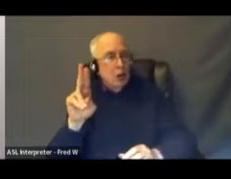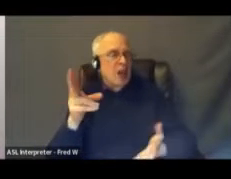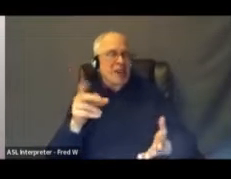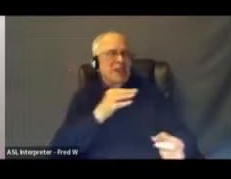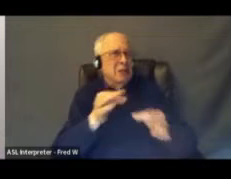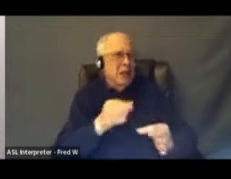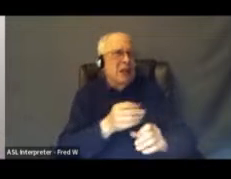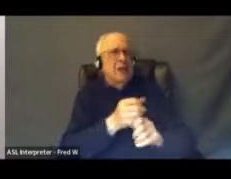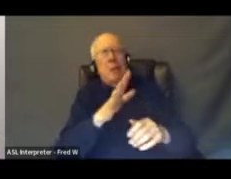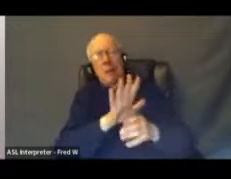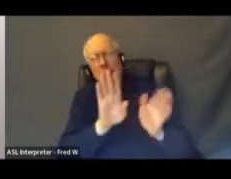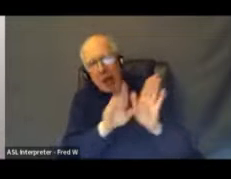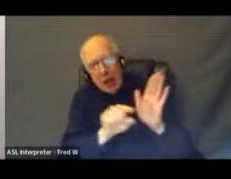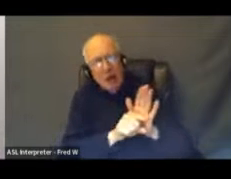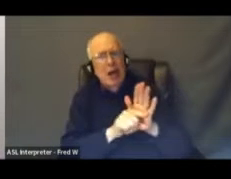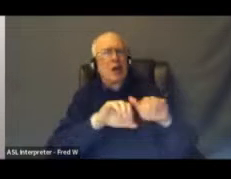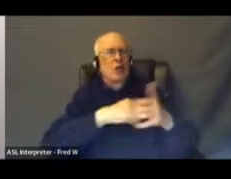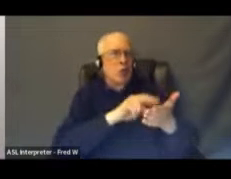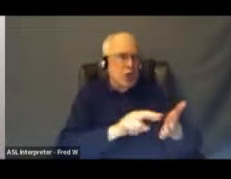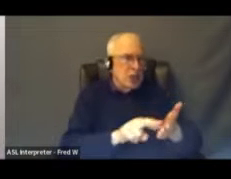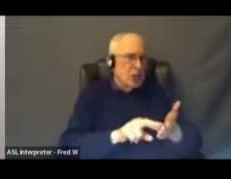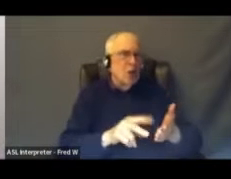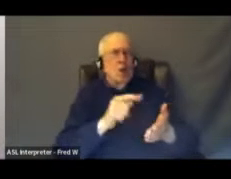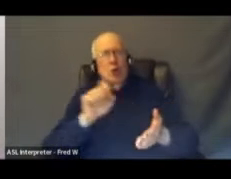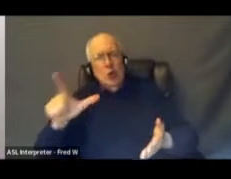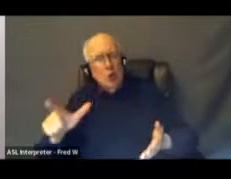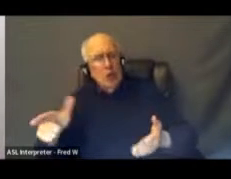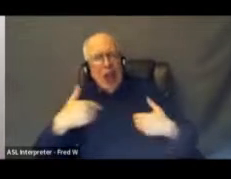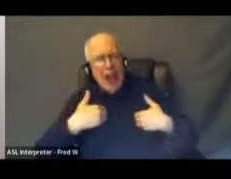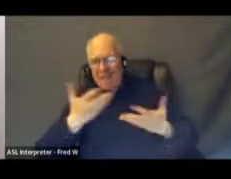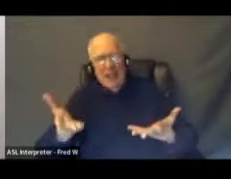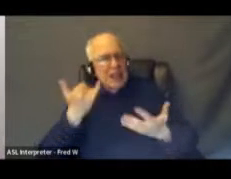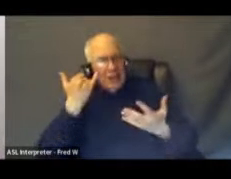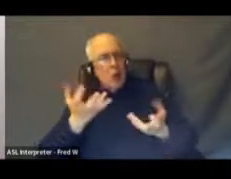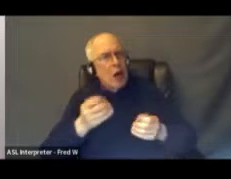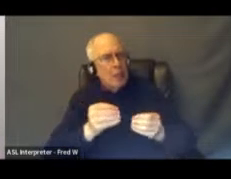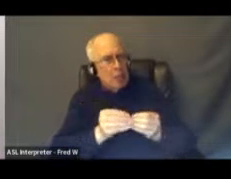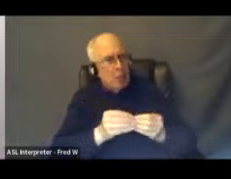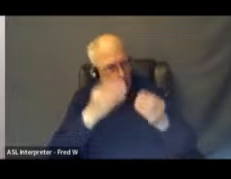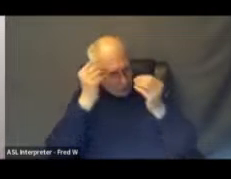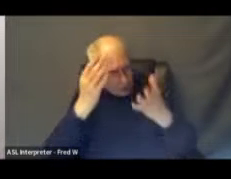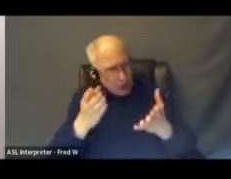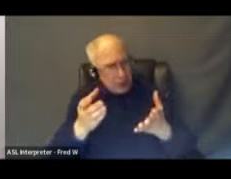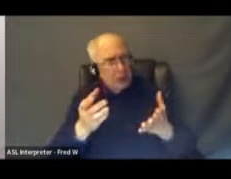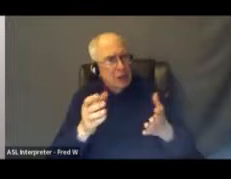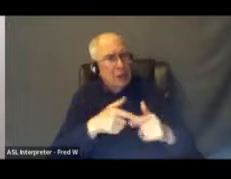process is additional tools that they have. If you're interested in learning more about the expanded OSU, feel free to reach